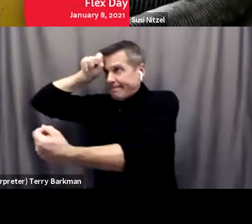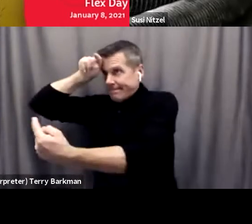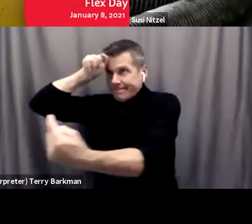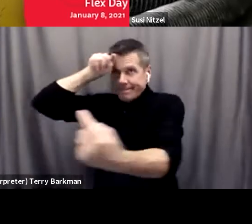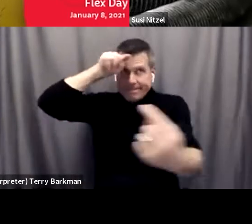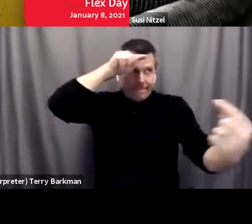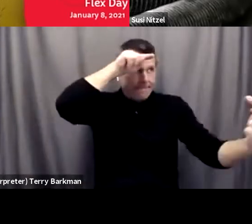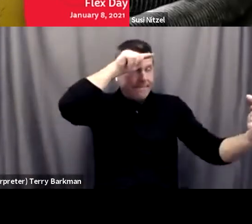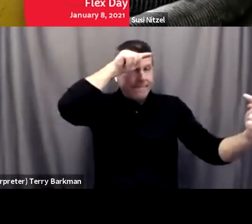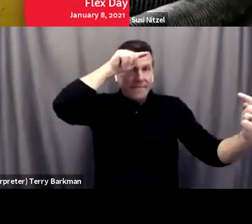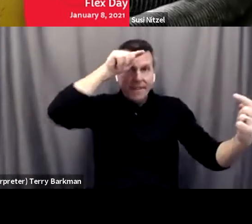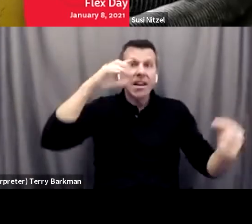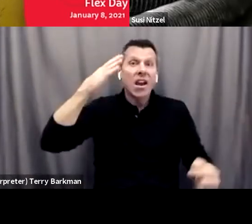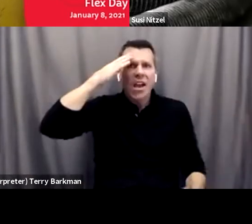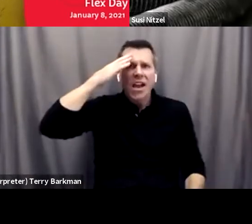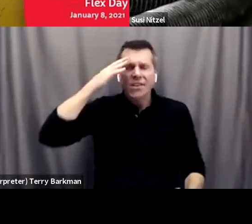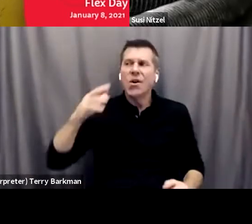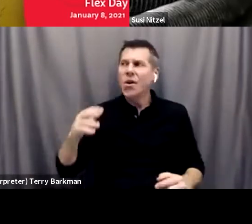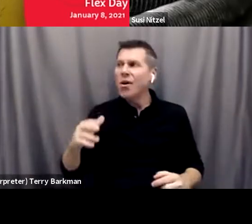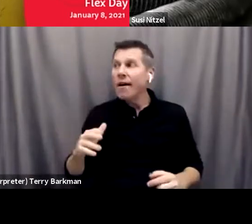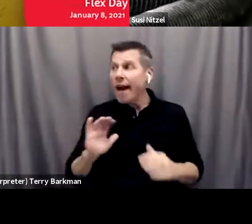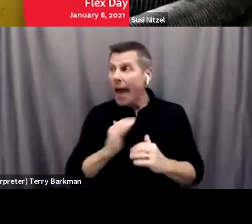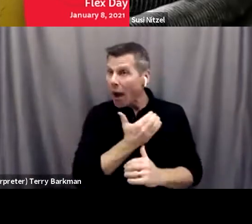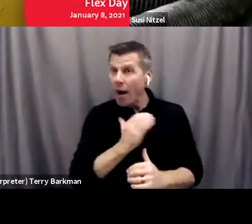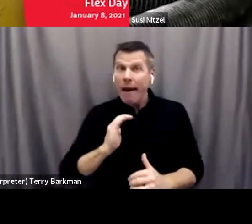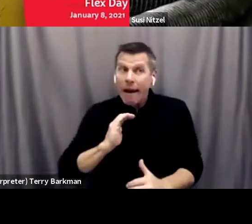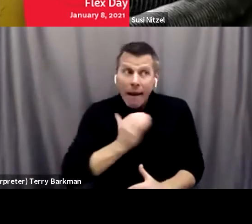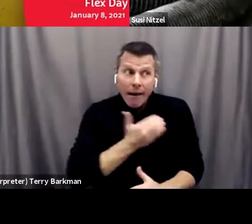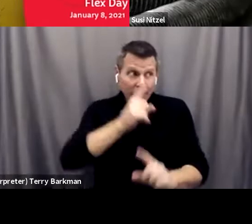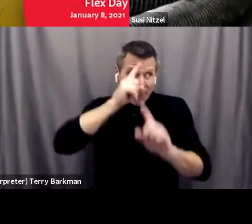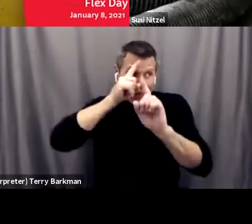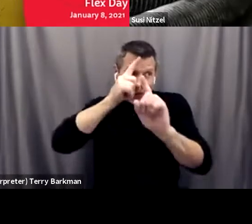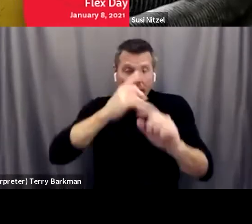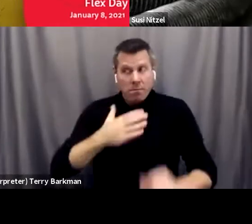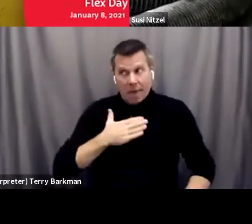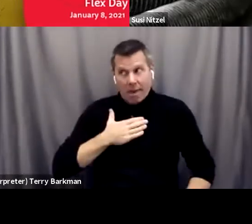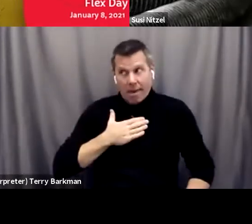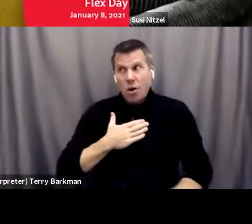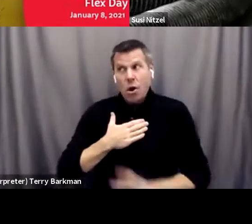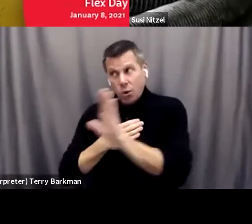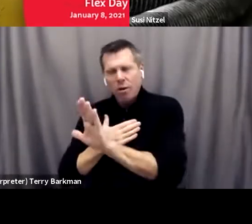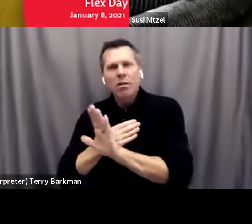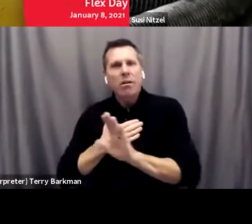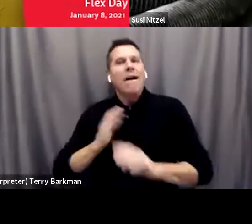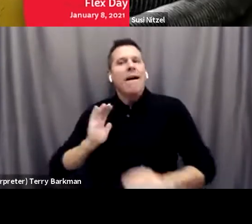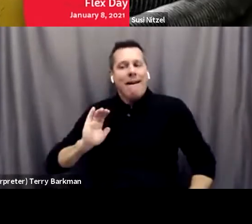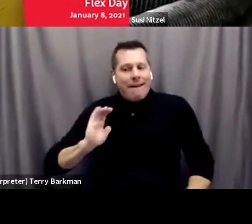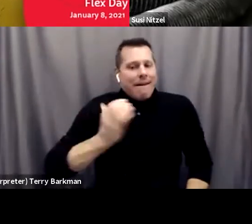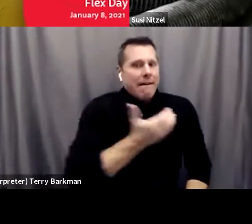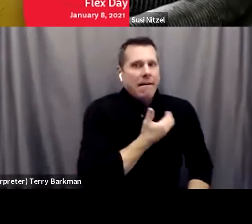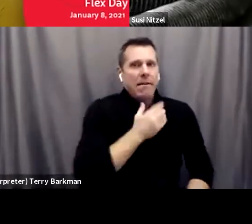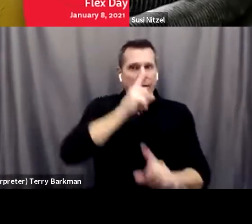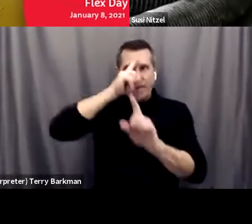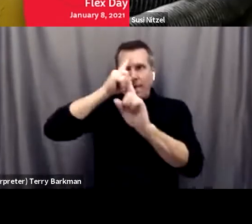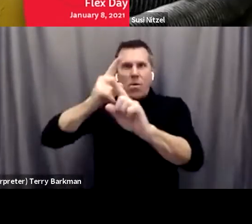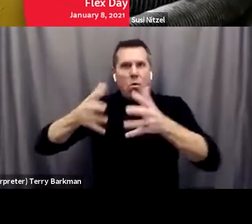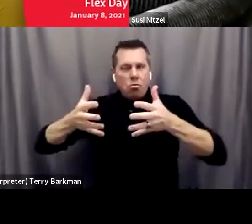know the direction in which we're moving, and that we're all moving together as one unified body rather than right, classified